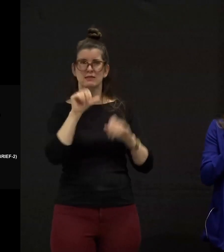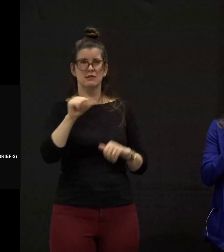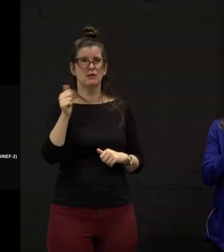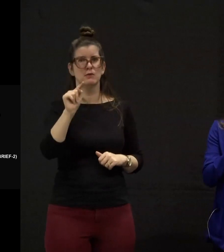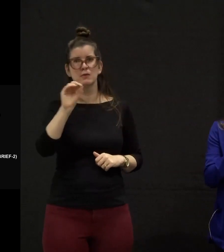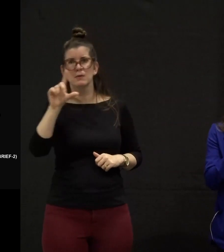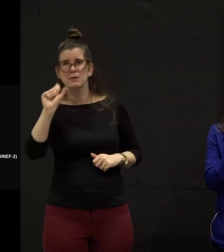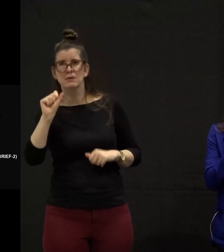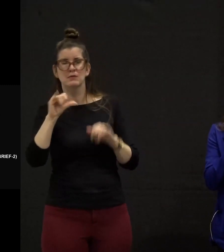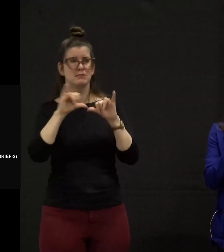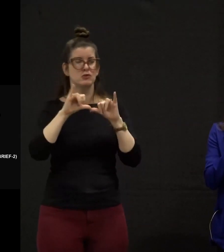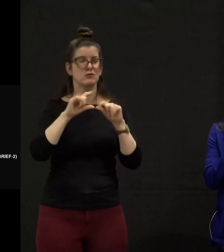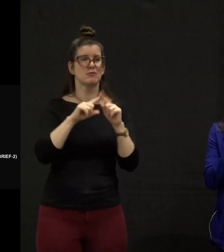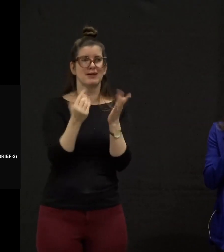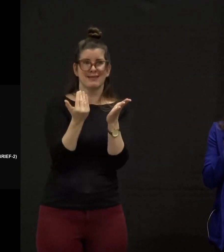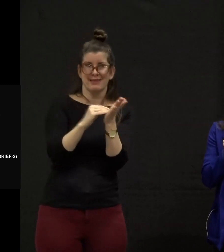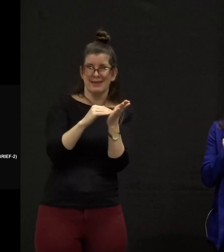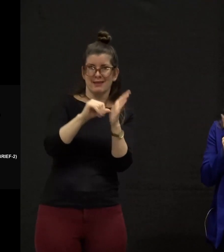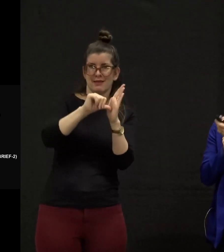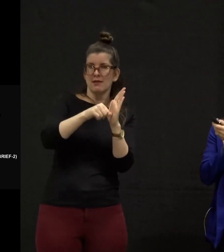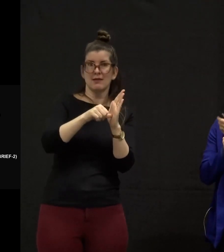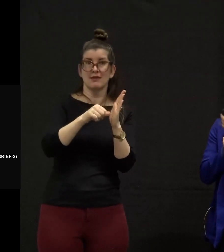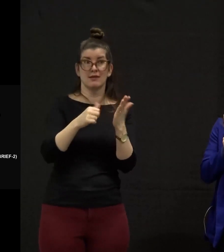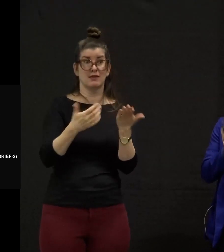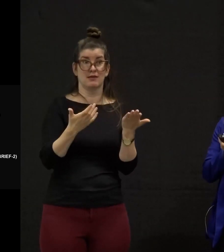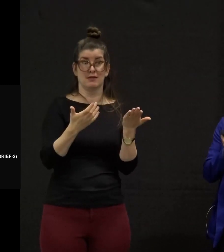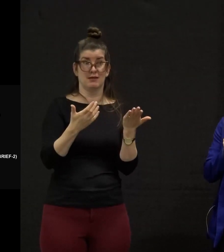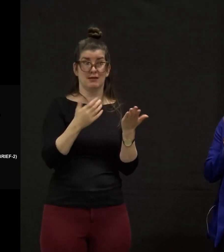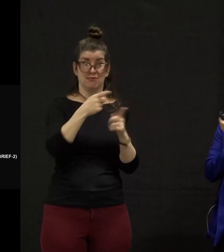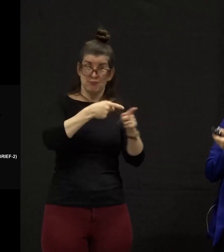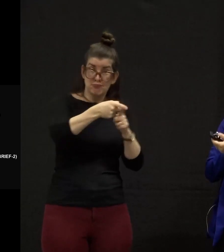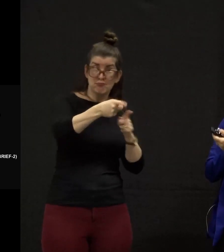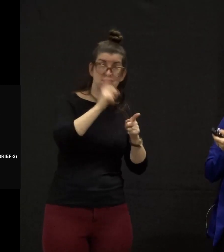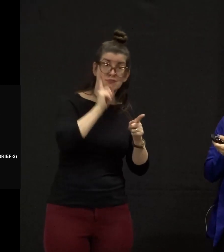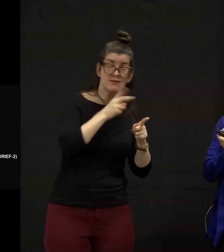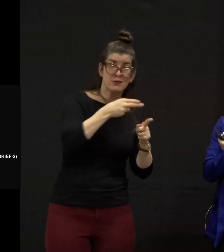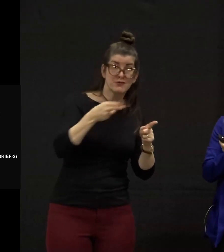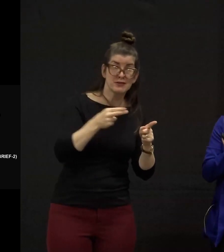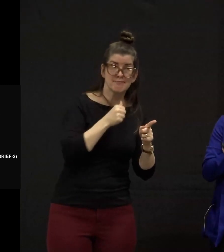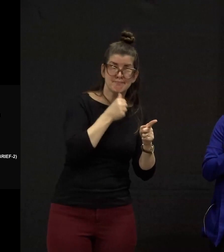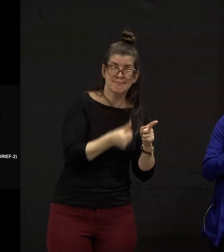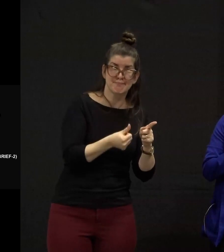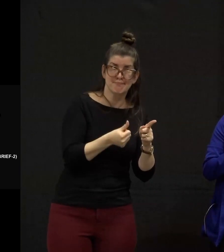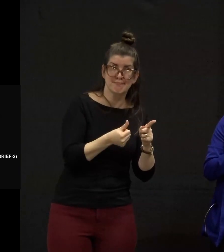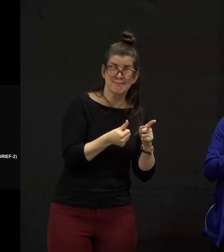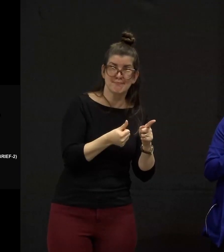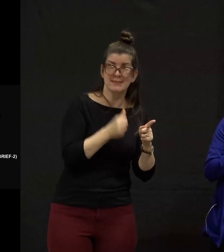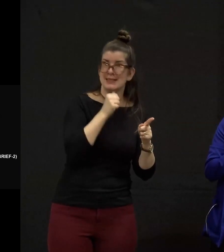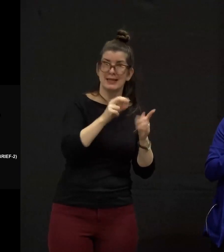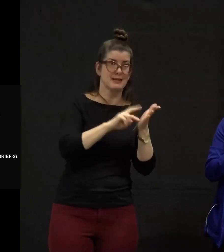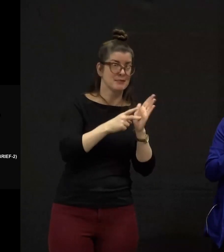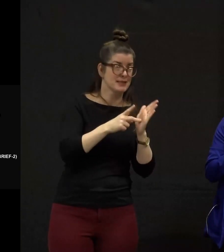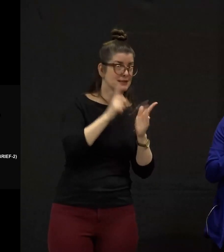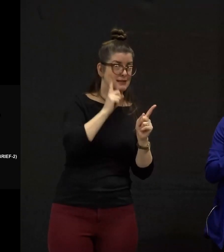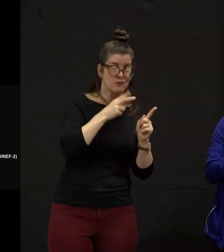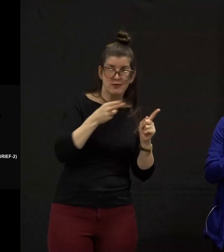But again, not population specific. These are not meant for deaf, hard of hearing, deafblind kiddos.